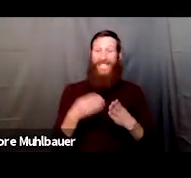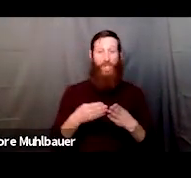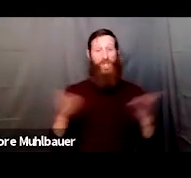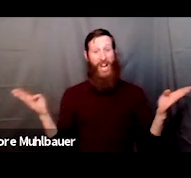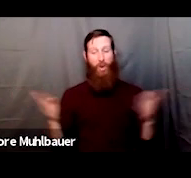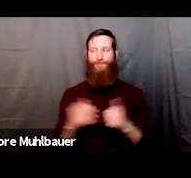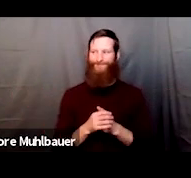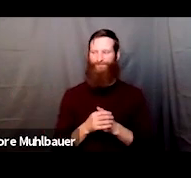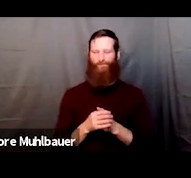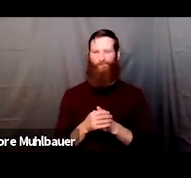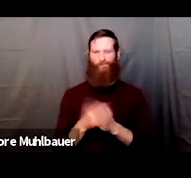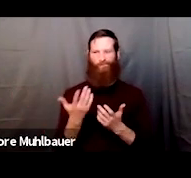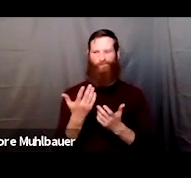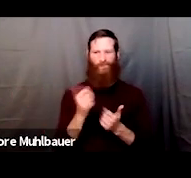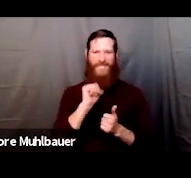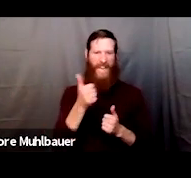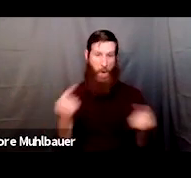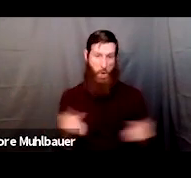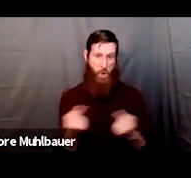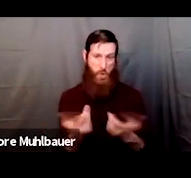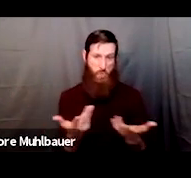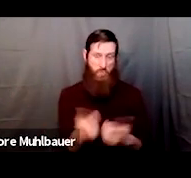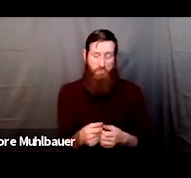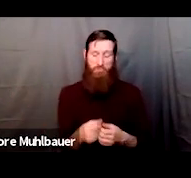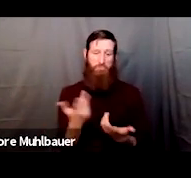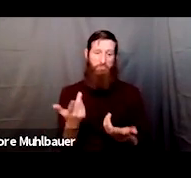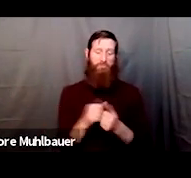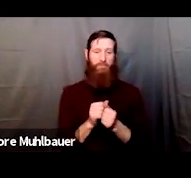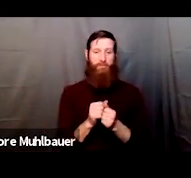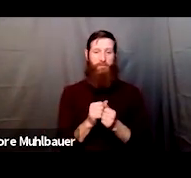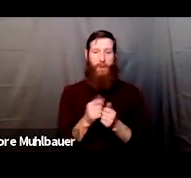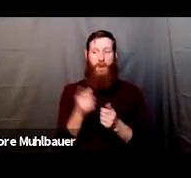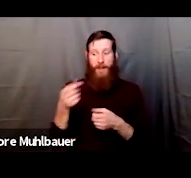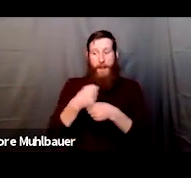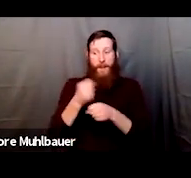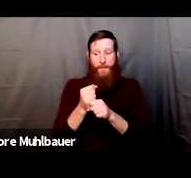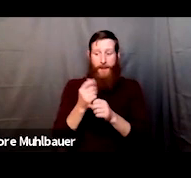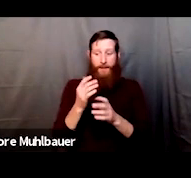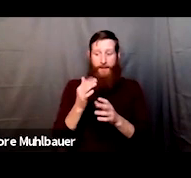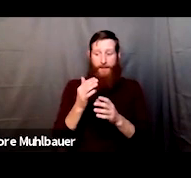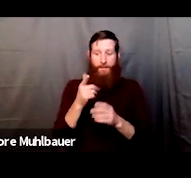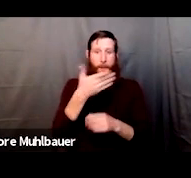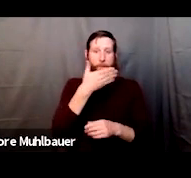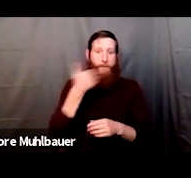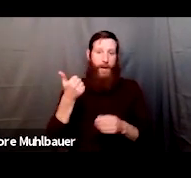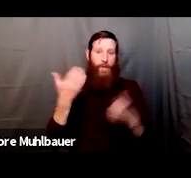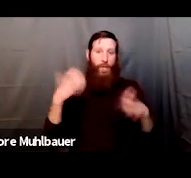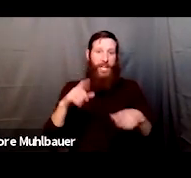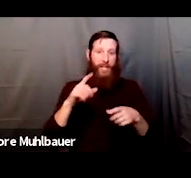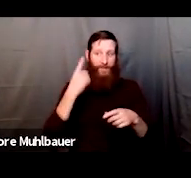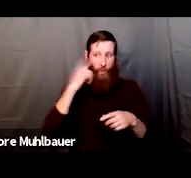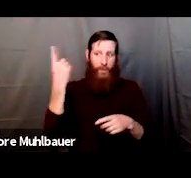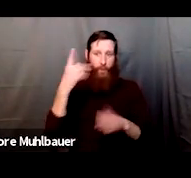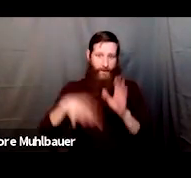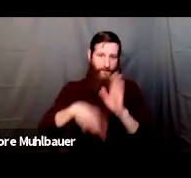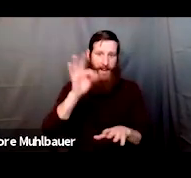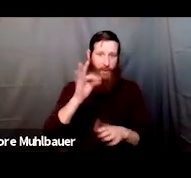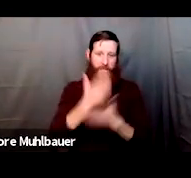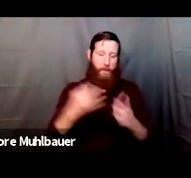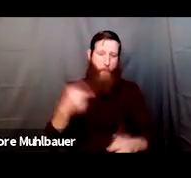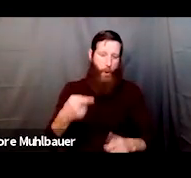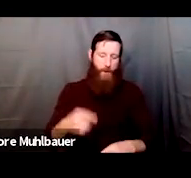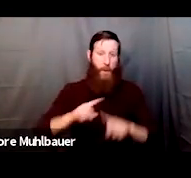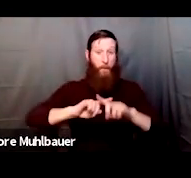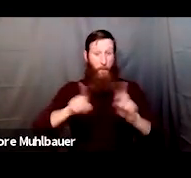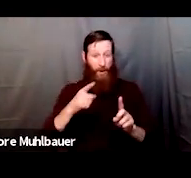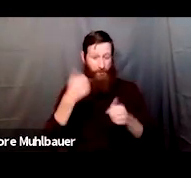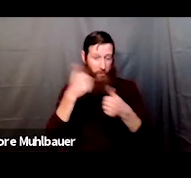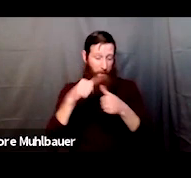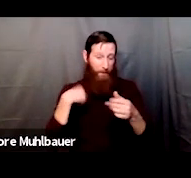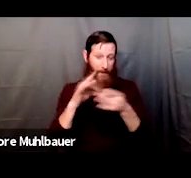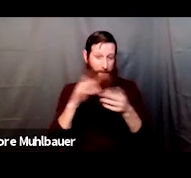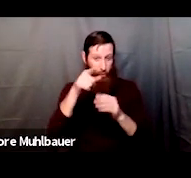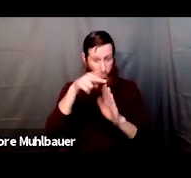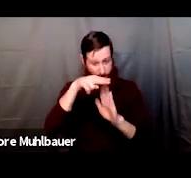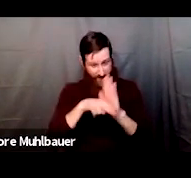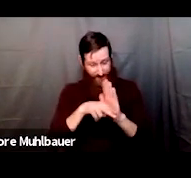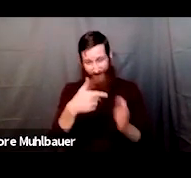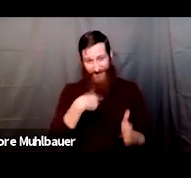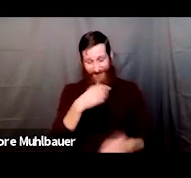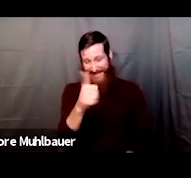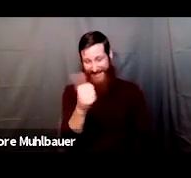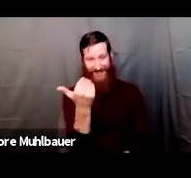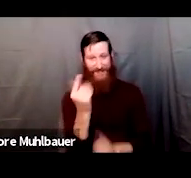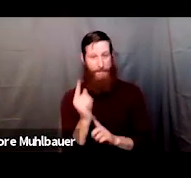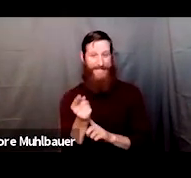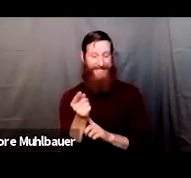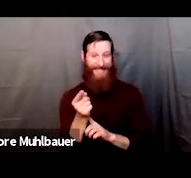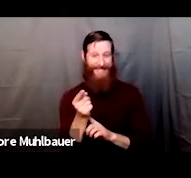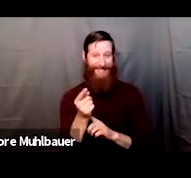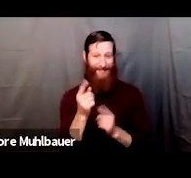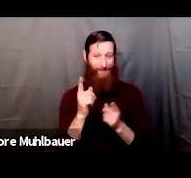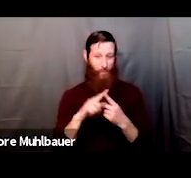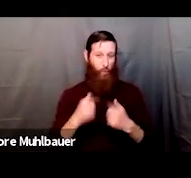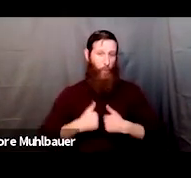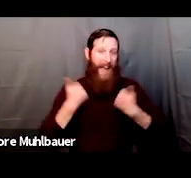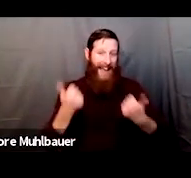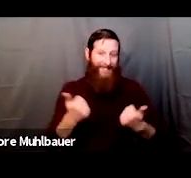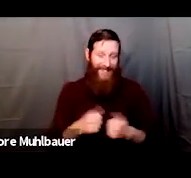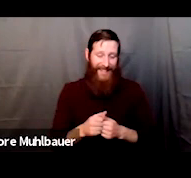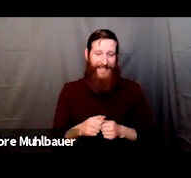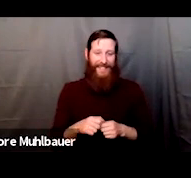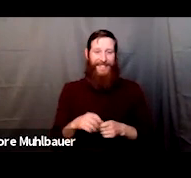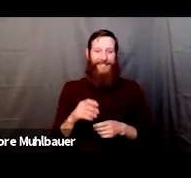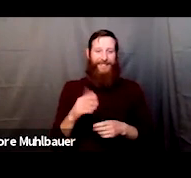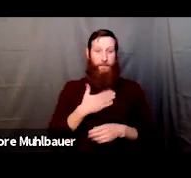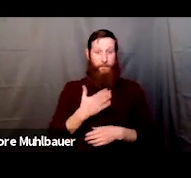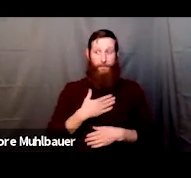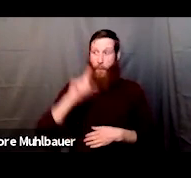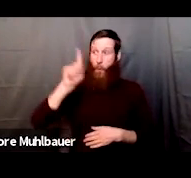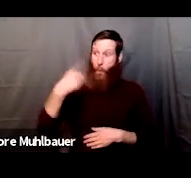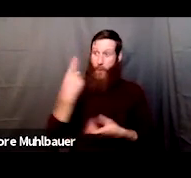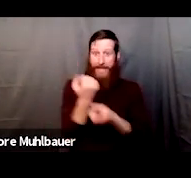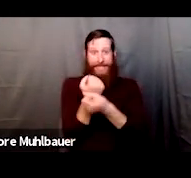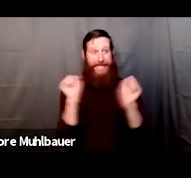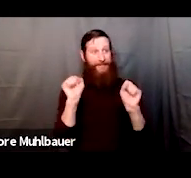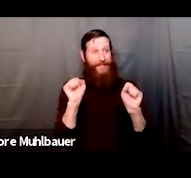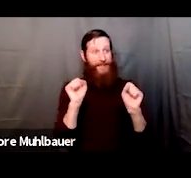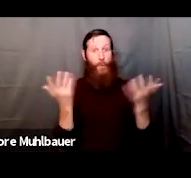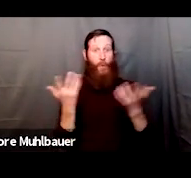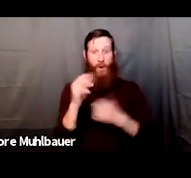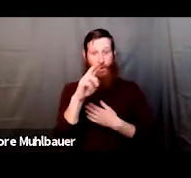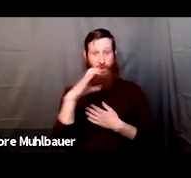But remember that there is a 10-15 minute limit for surviving a burial. I would not want my only safety net to be RECCO.